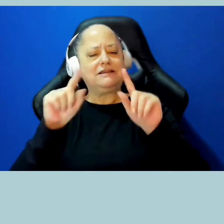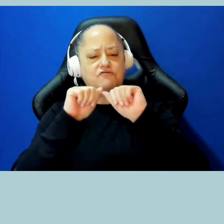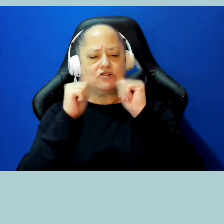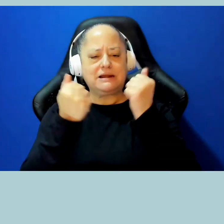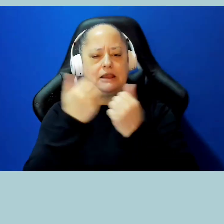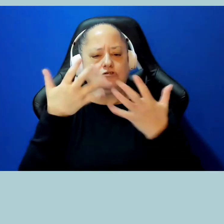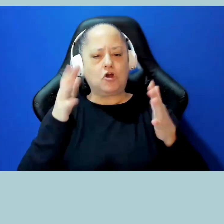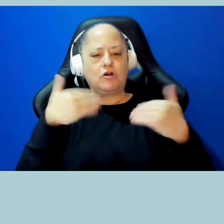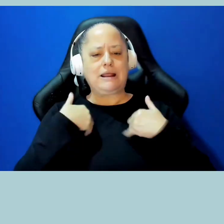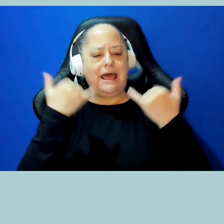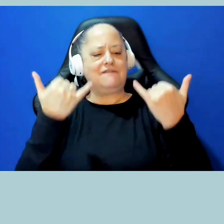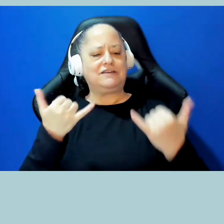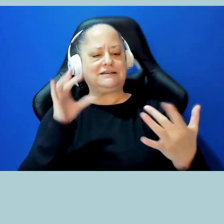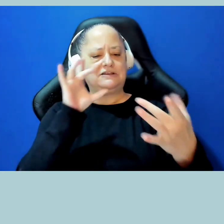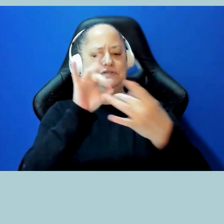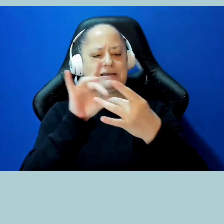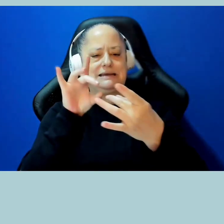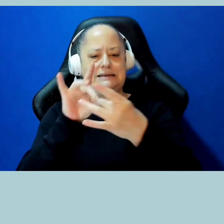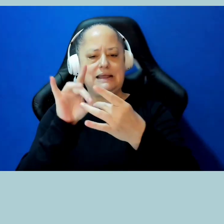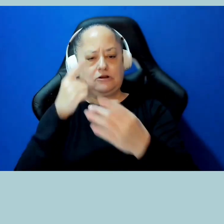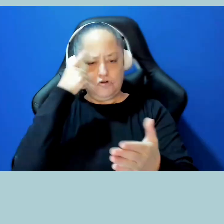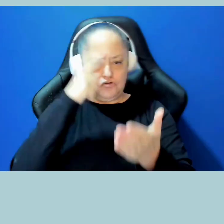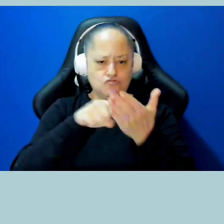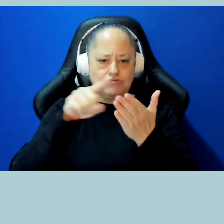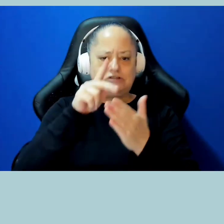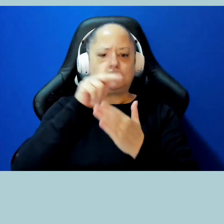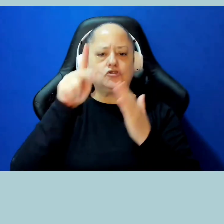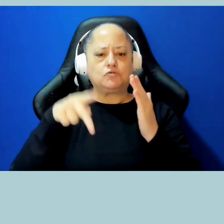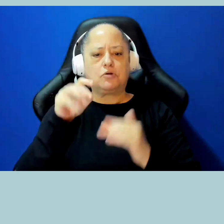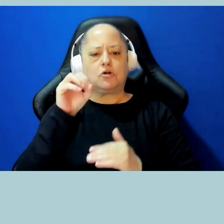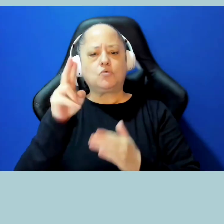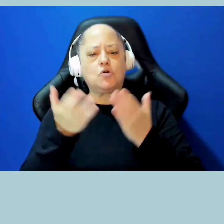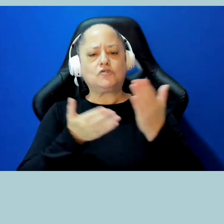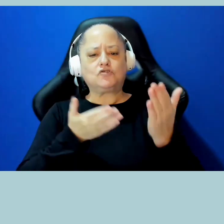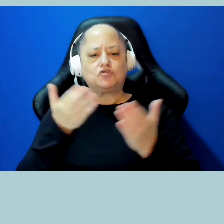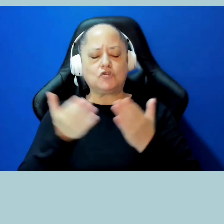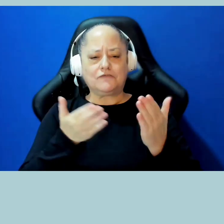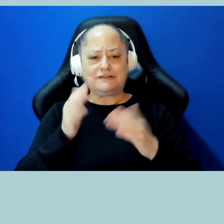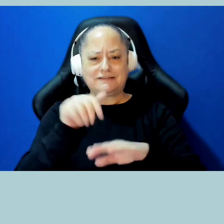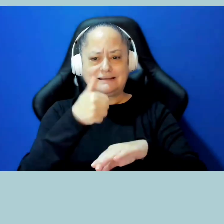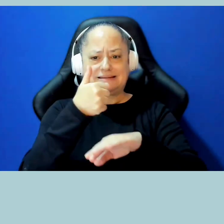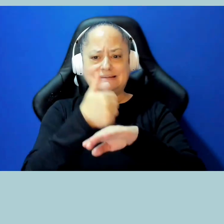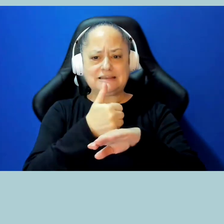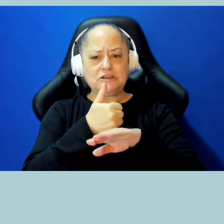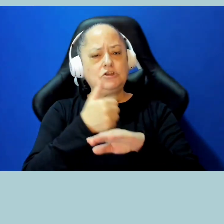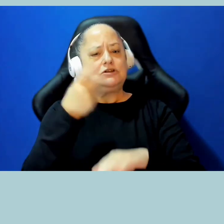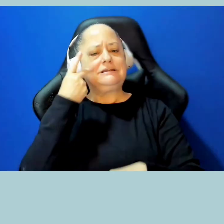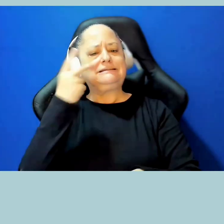existing connections, already have either research programs or services and such to see where we can fit in.